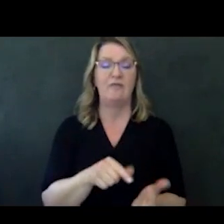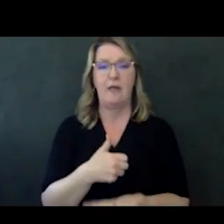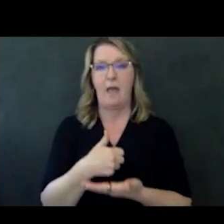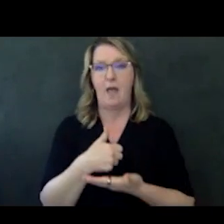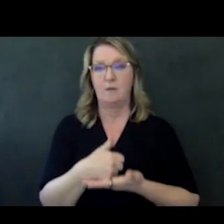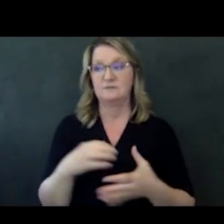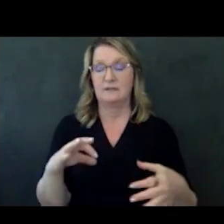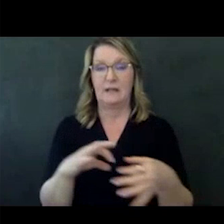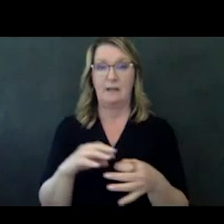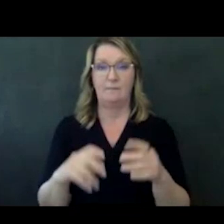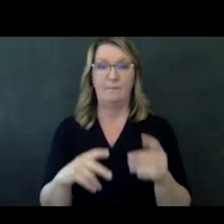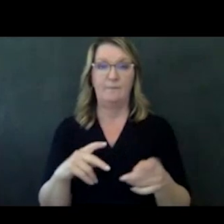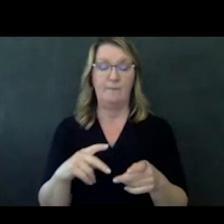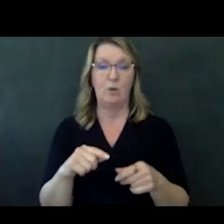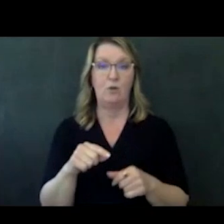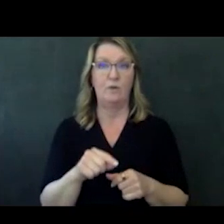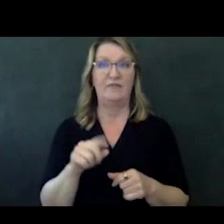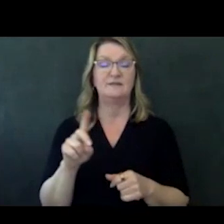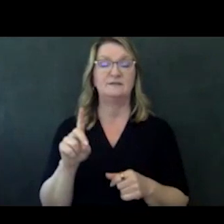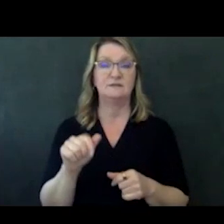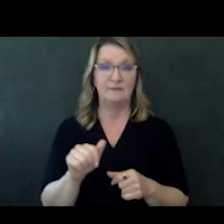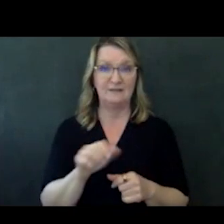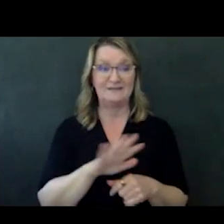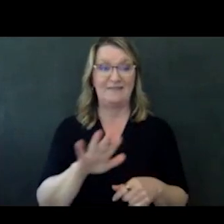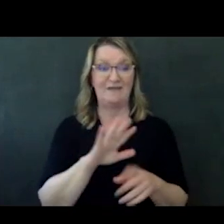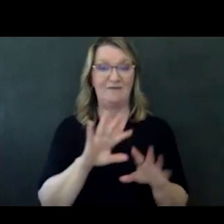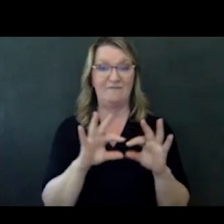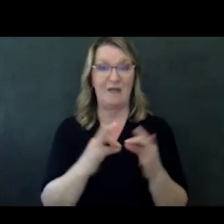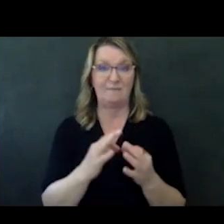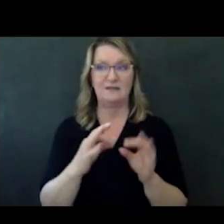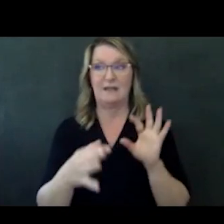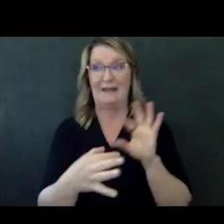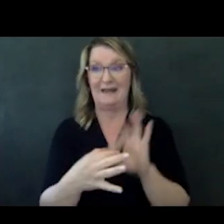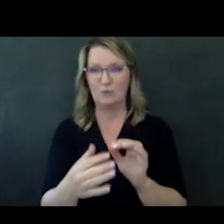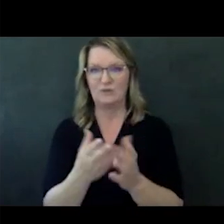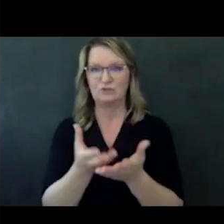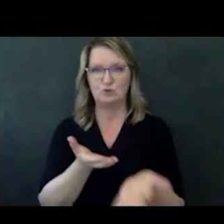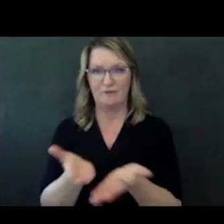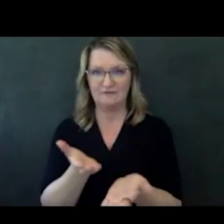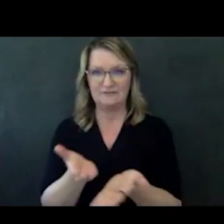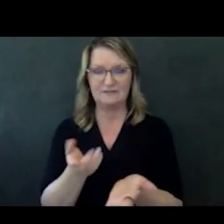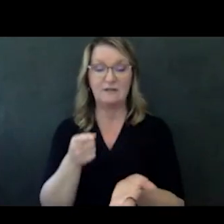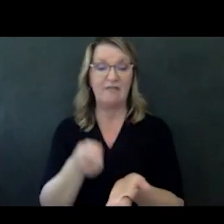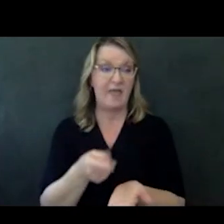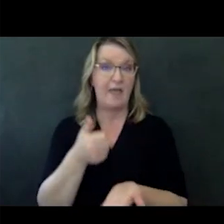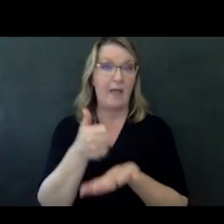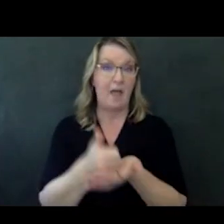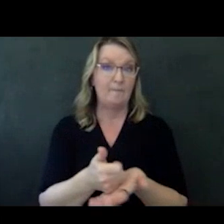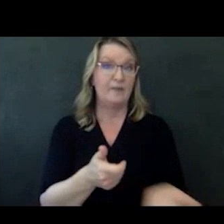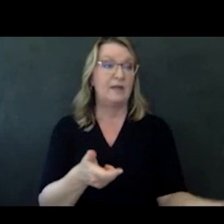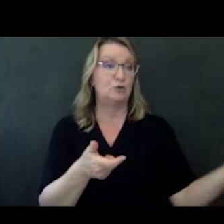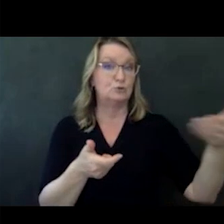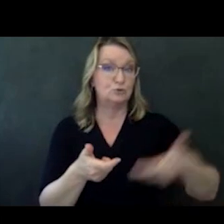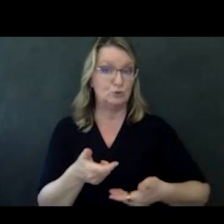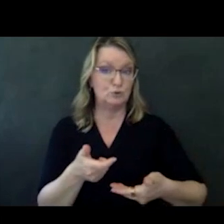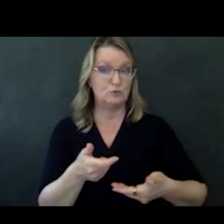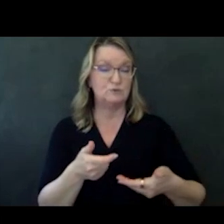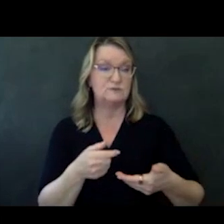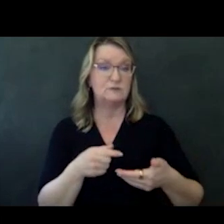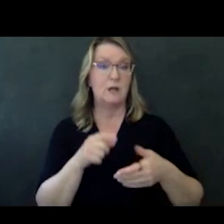people with disabilities and their families to services. They helped introduce the Employ